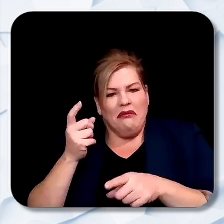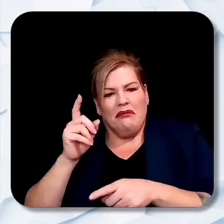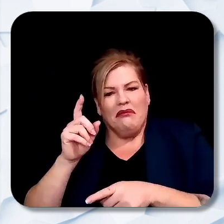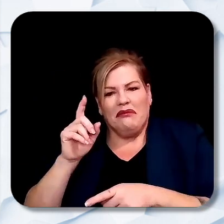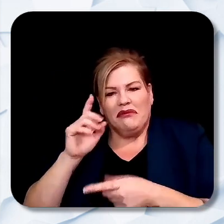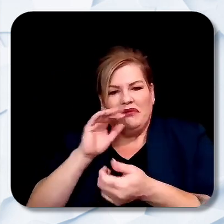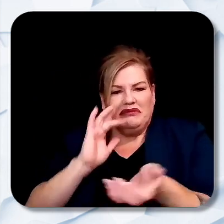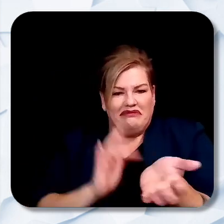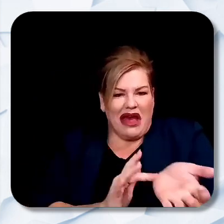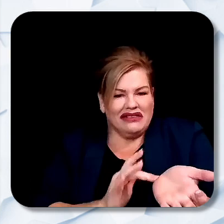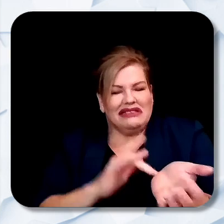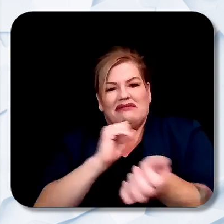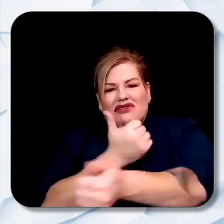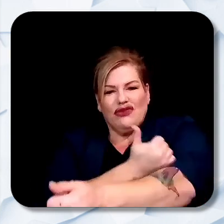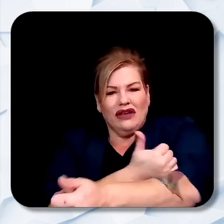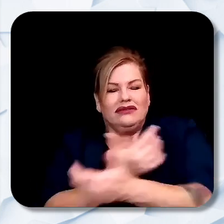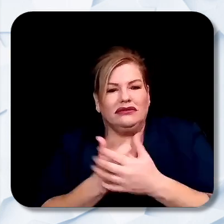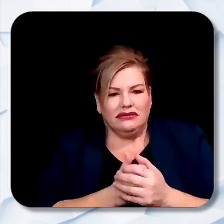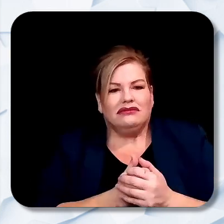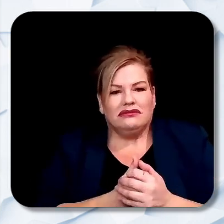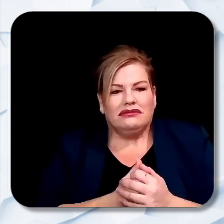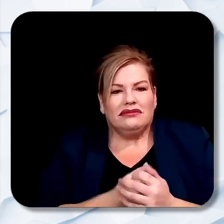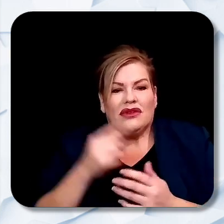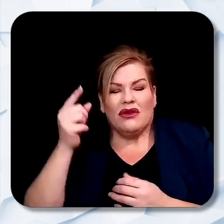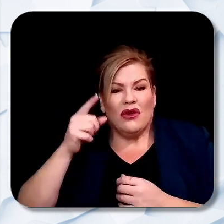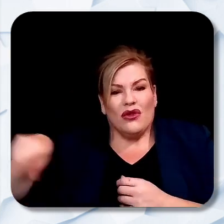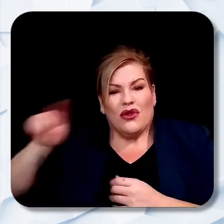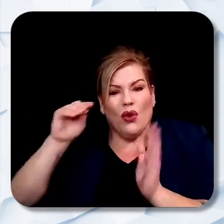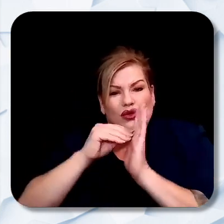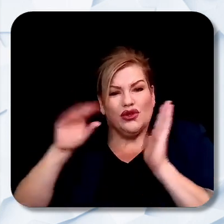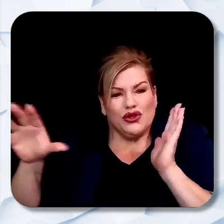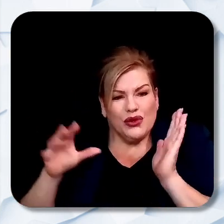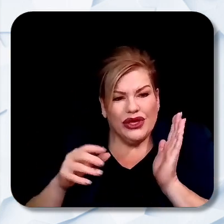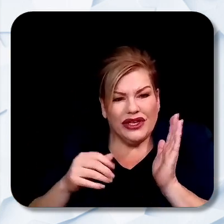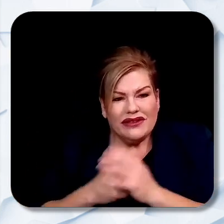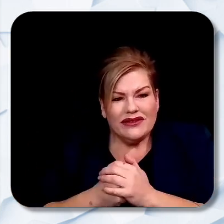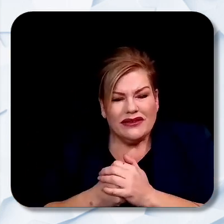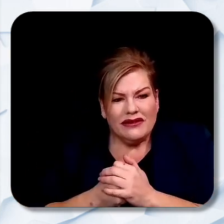information, especially for these down students, who aren't going out looking for what they know